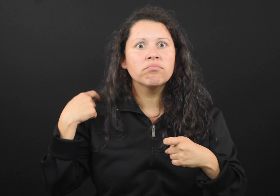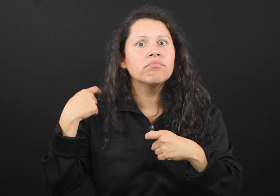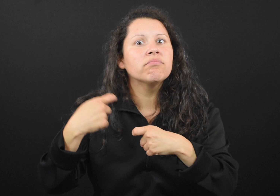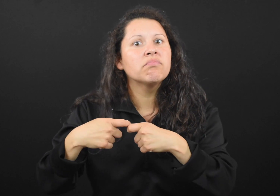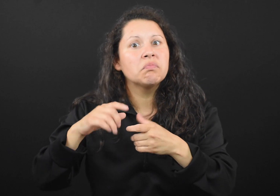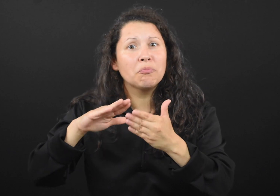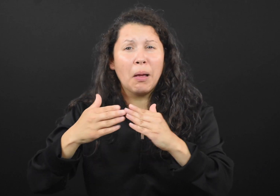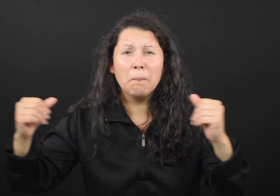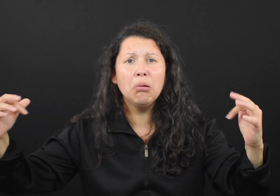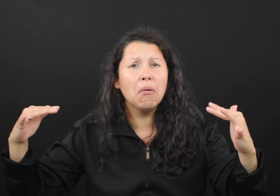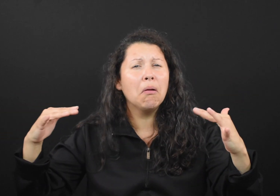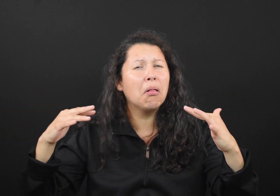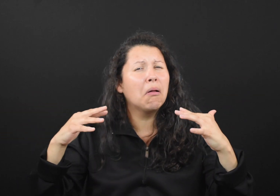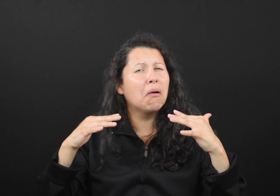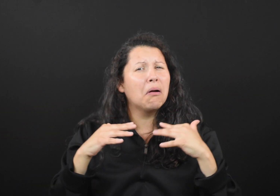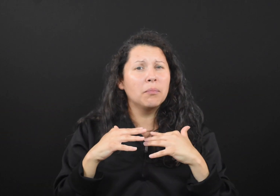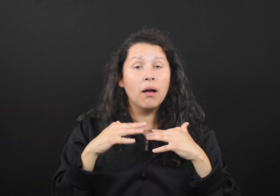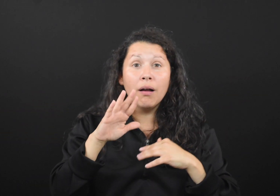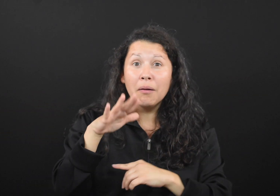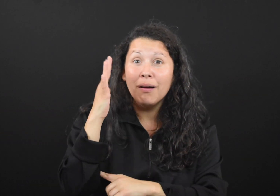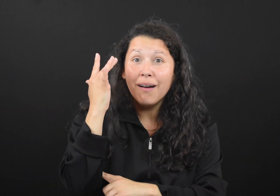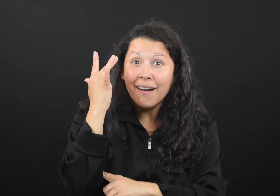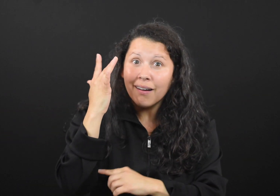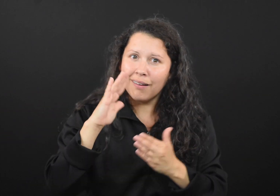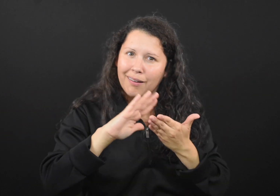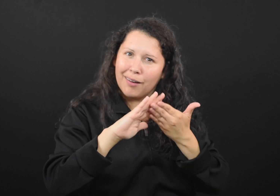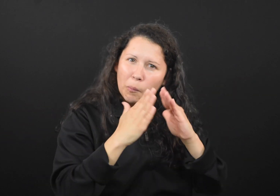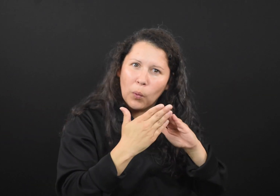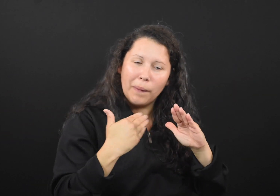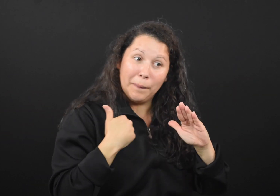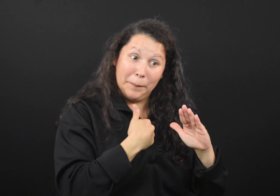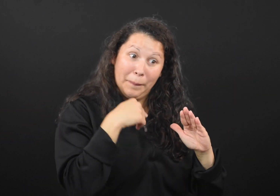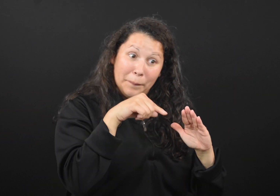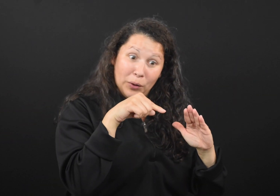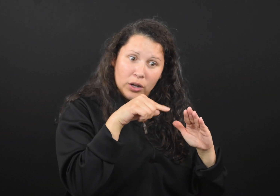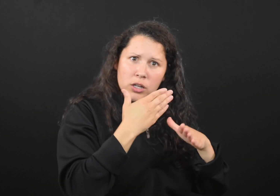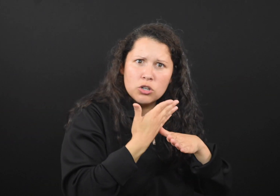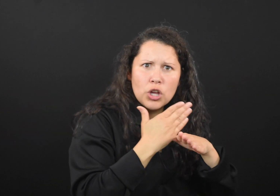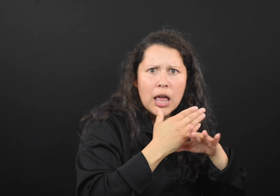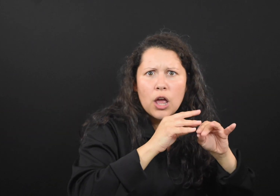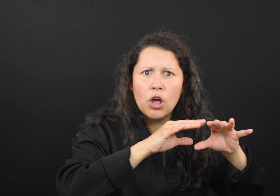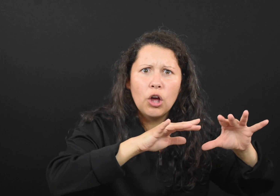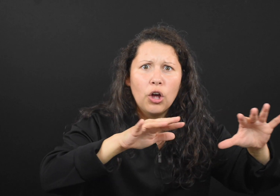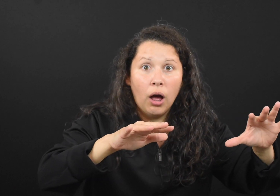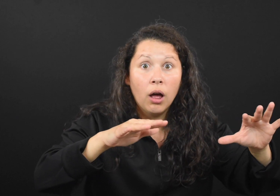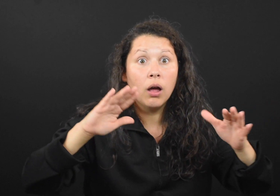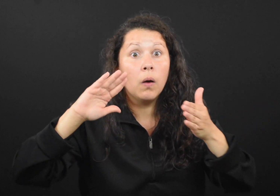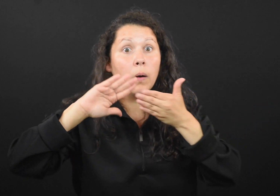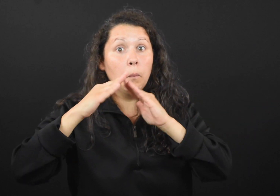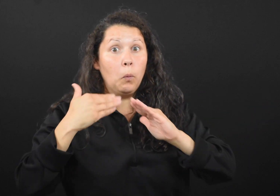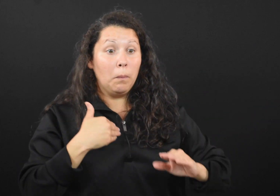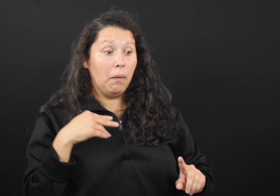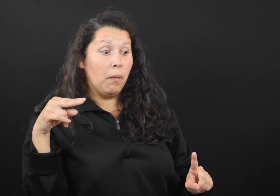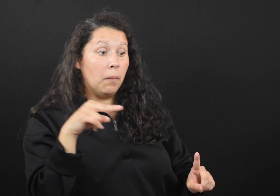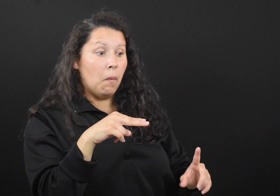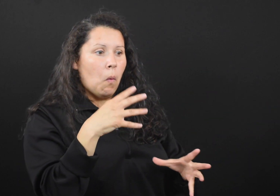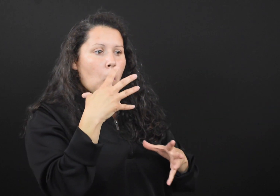Latinx community turned out because they had seen the messages about community testing shared by people they knew and trusted.